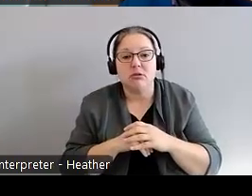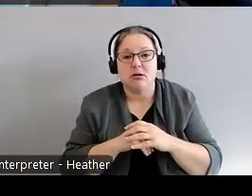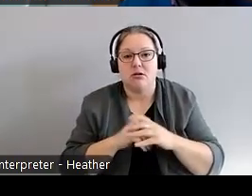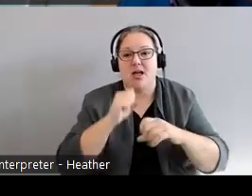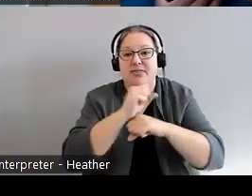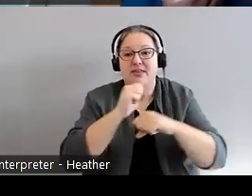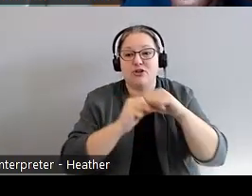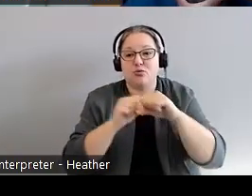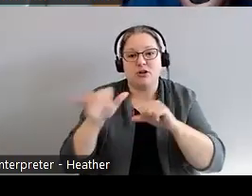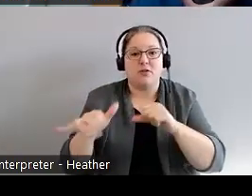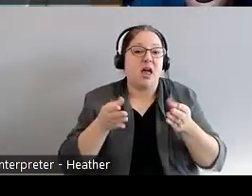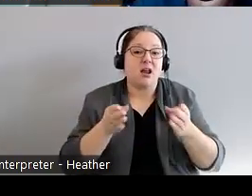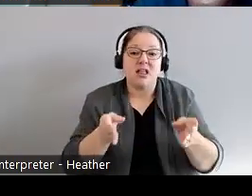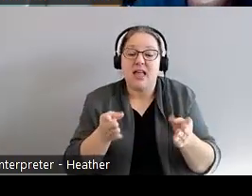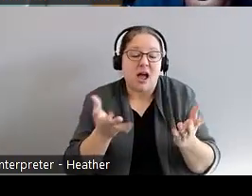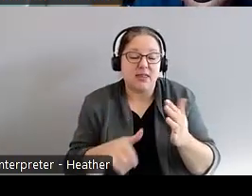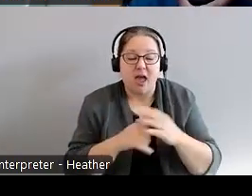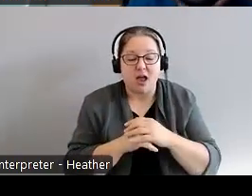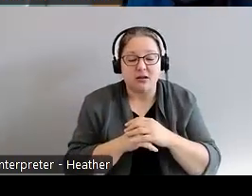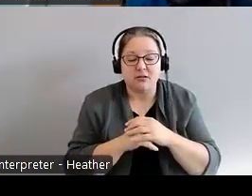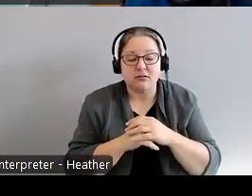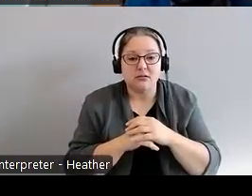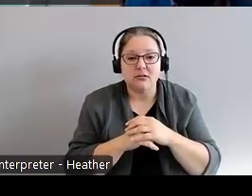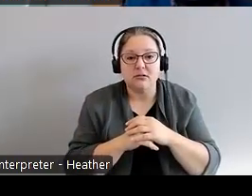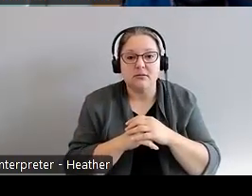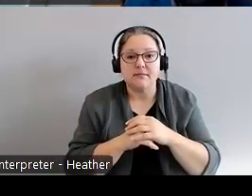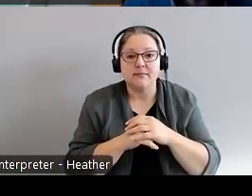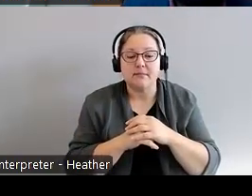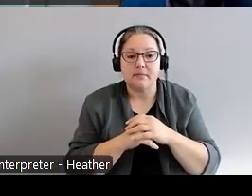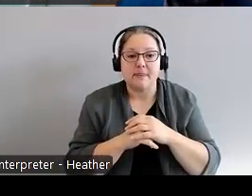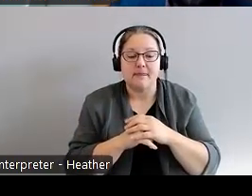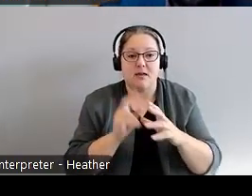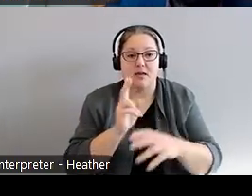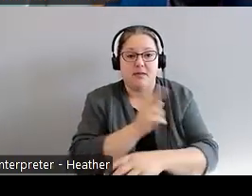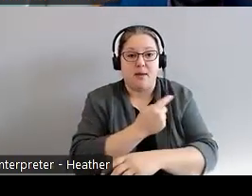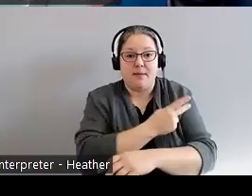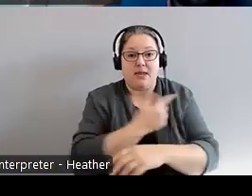allows us to do that. Um, you know, like I said, uh, the patients that we admit, uh, struggling